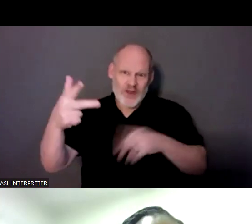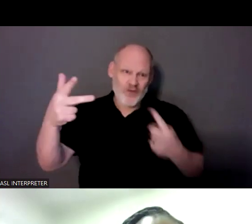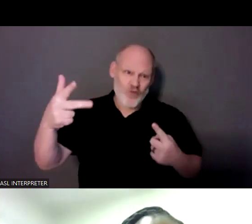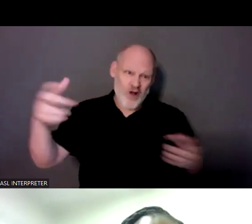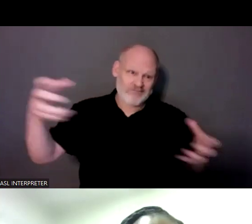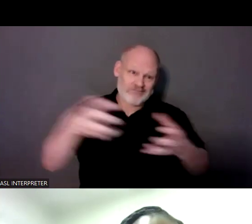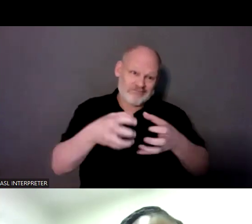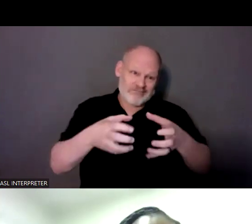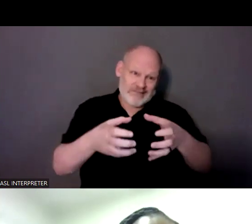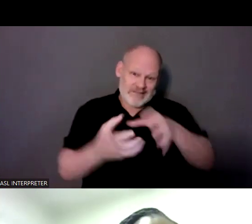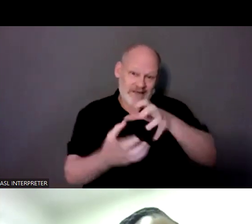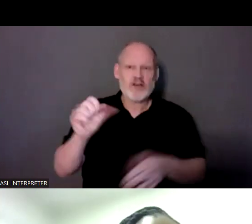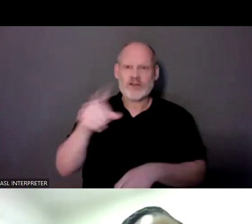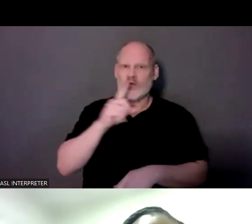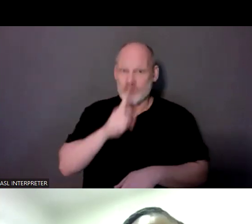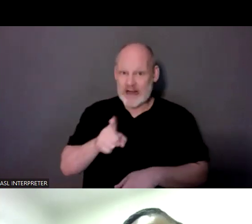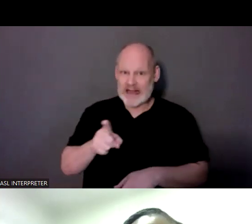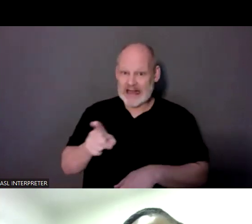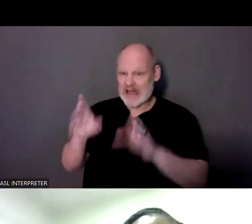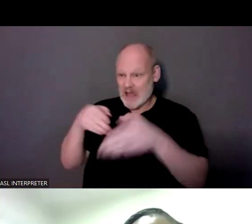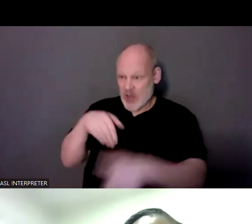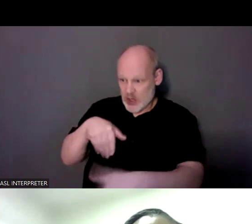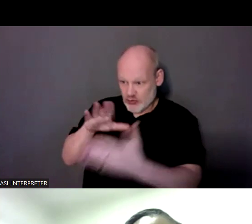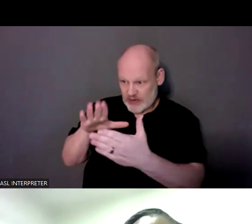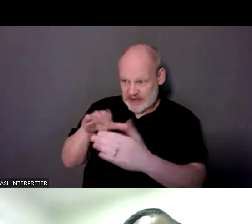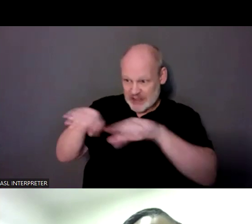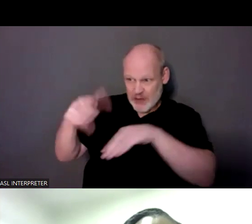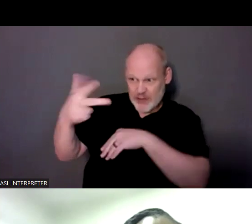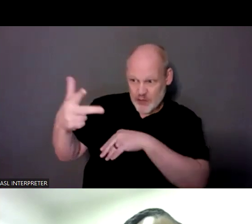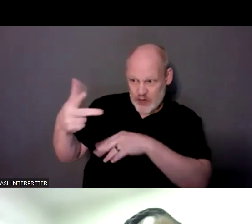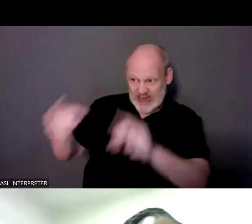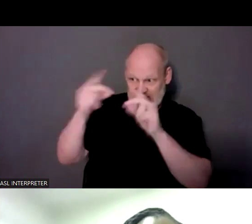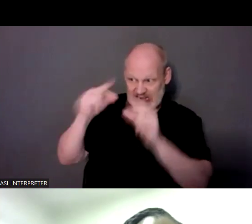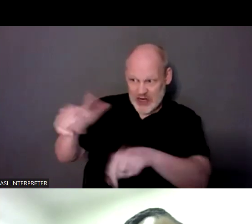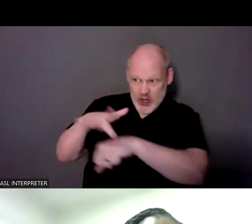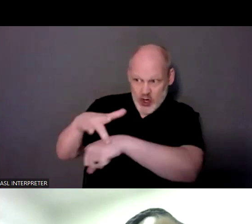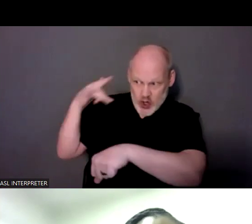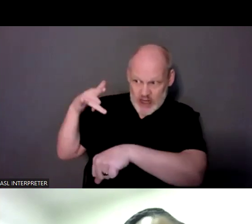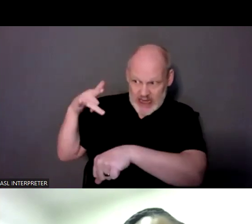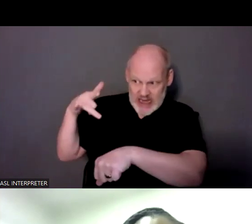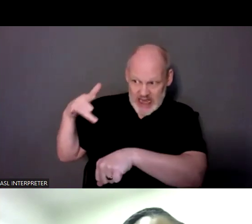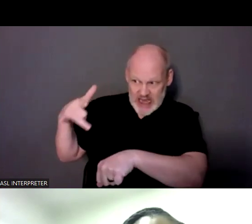early - those ones that come up really quickly but trying to work upriver to get that Tier 1